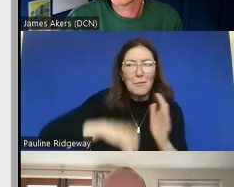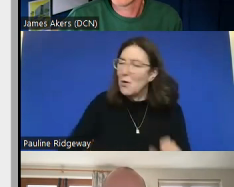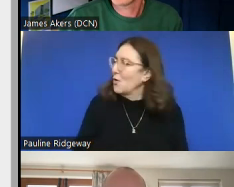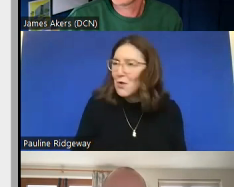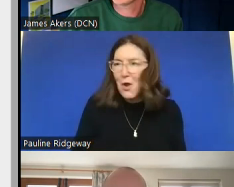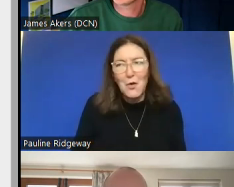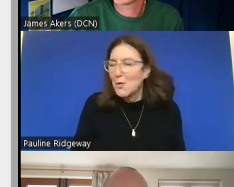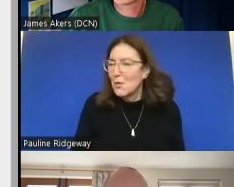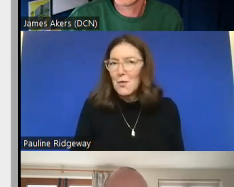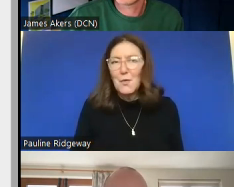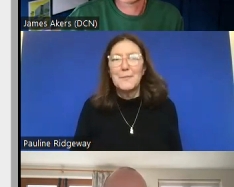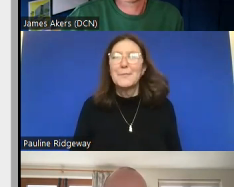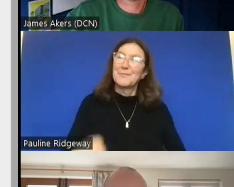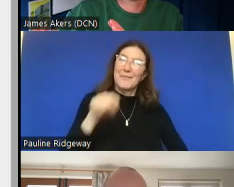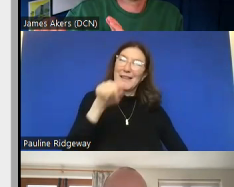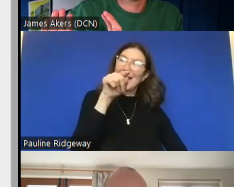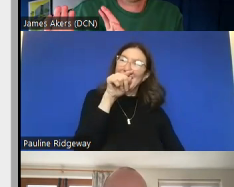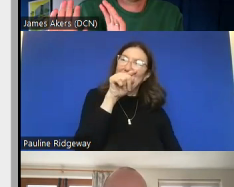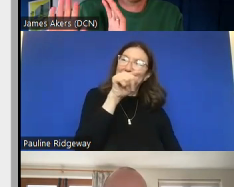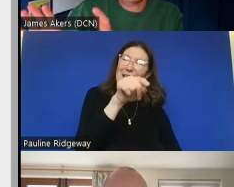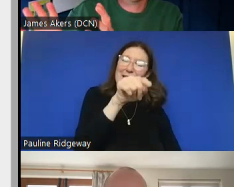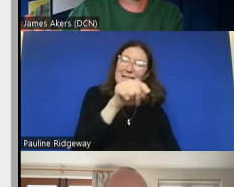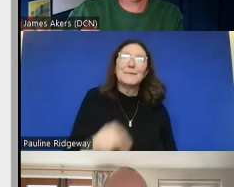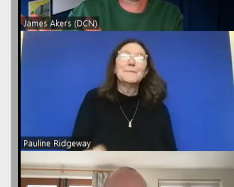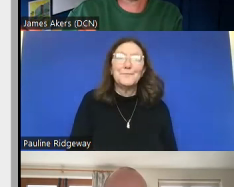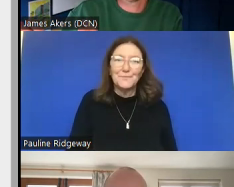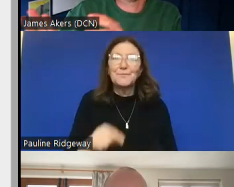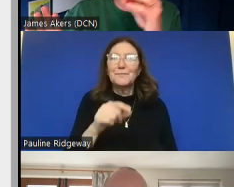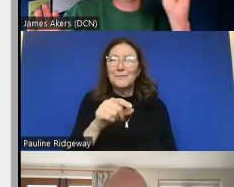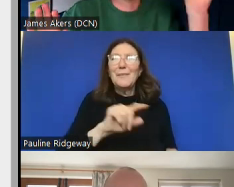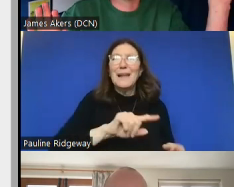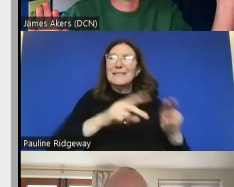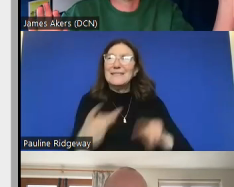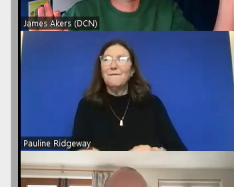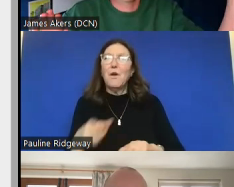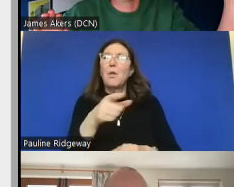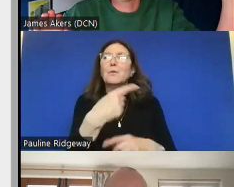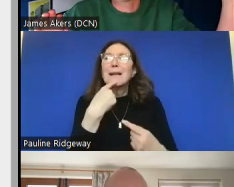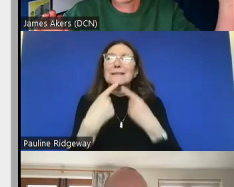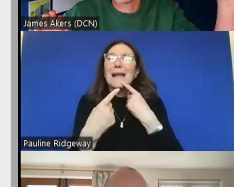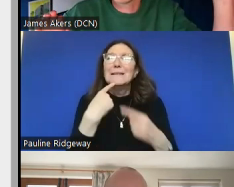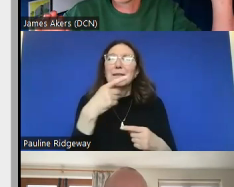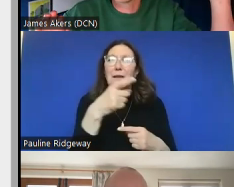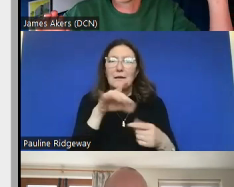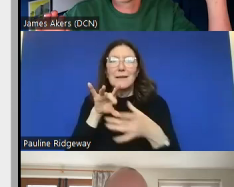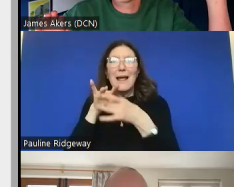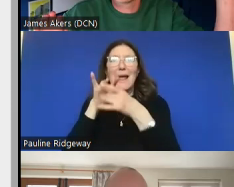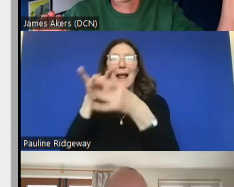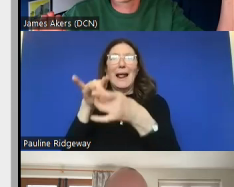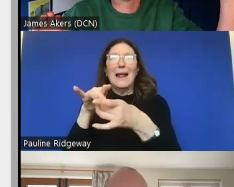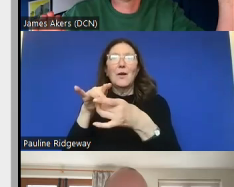What this is, the default data it's got is linked to the Google Merchandise Store,